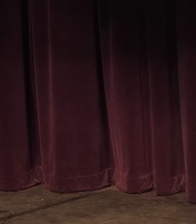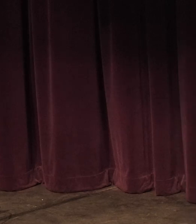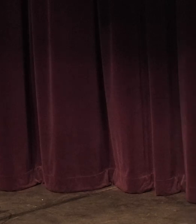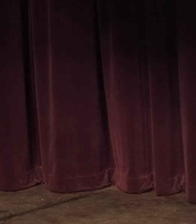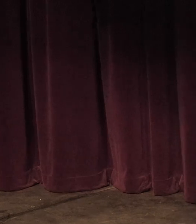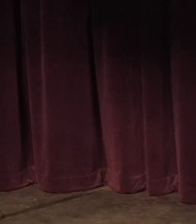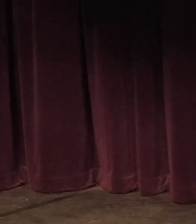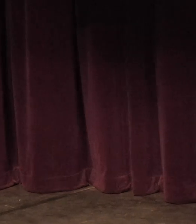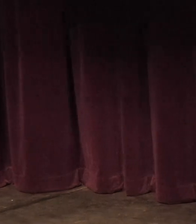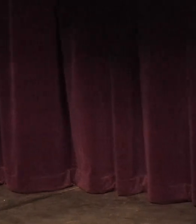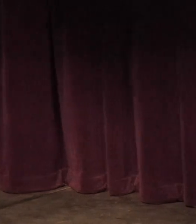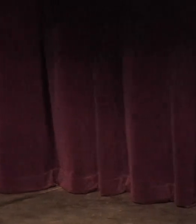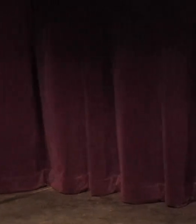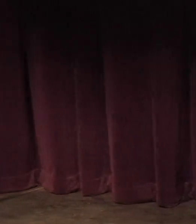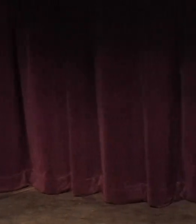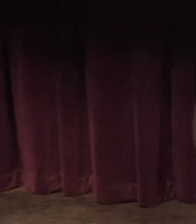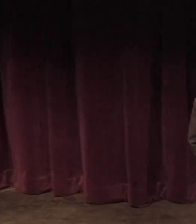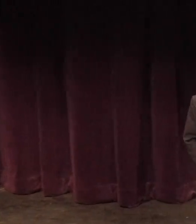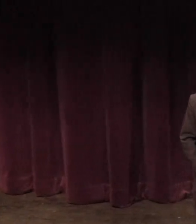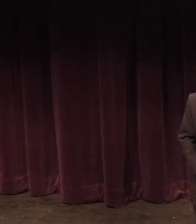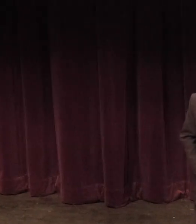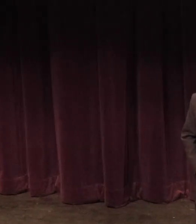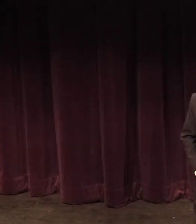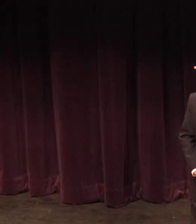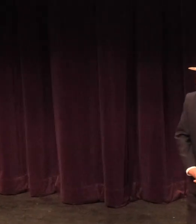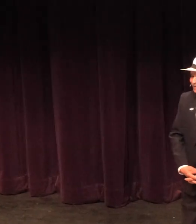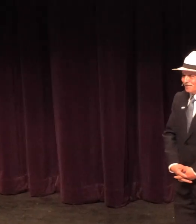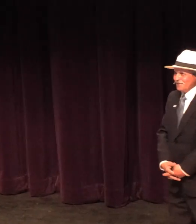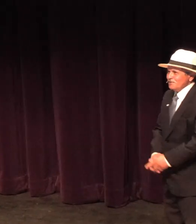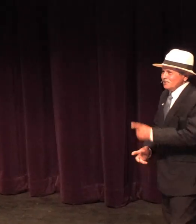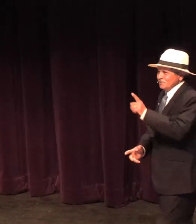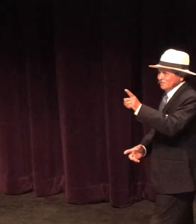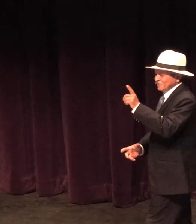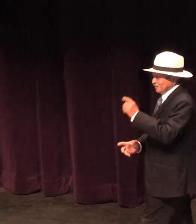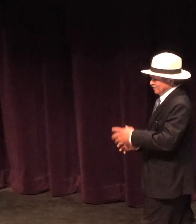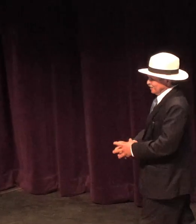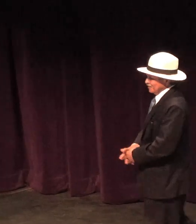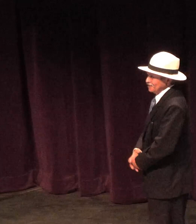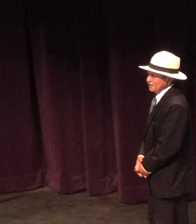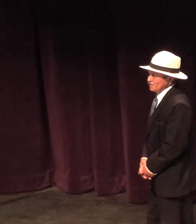But clearly people told me I was crazy to come to California. Do you know why? .